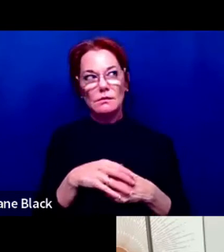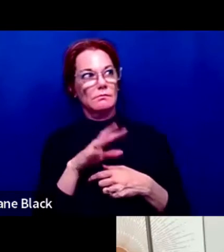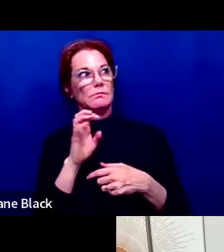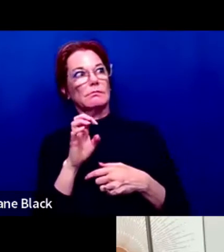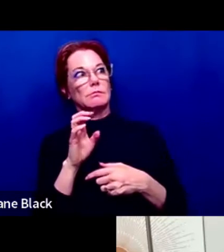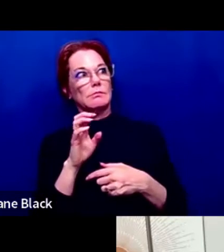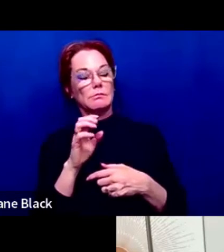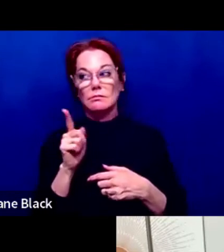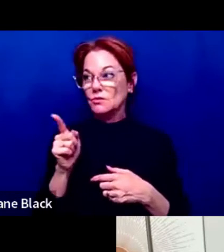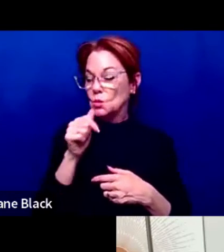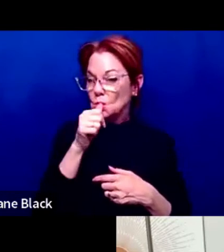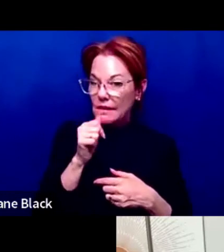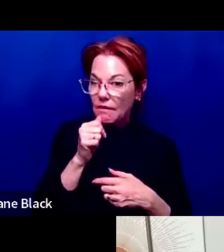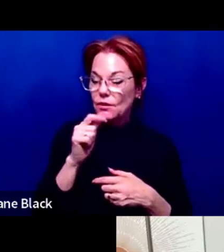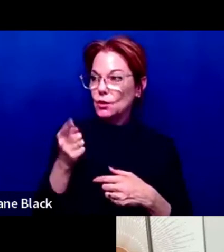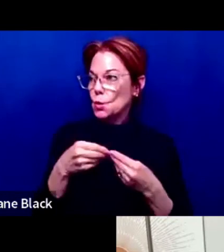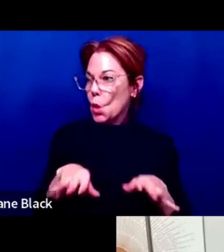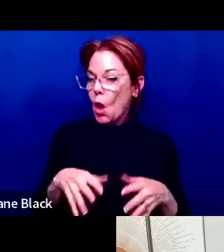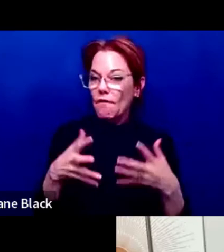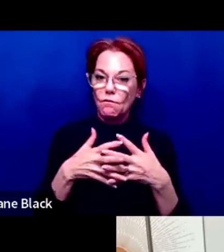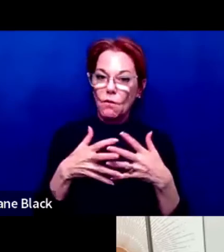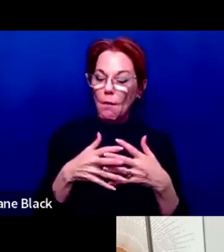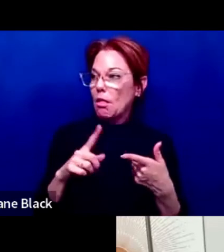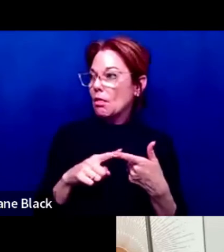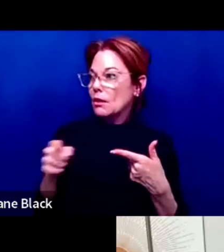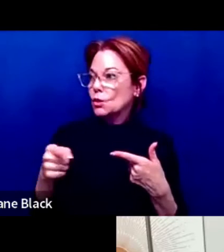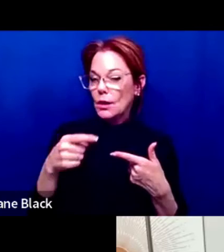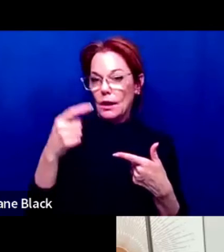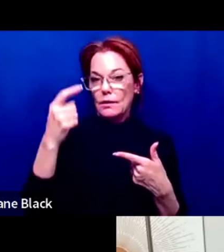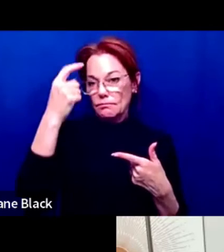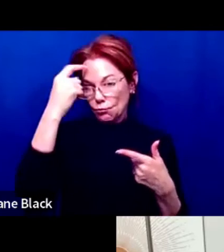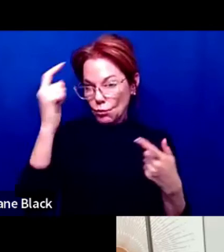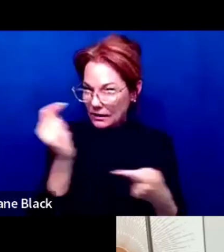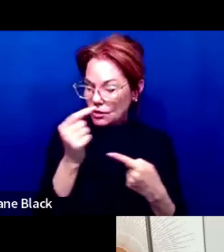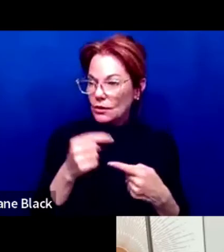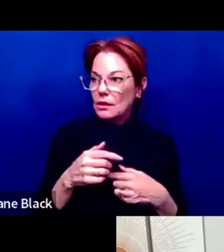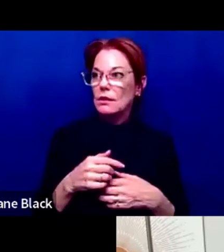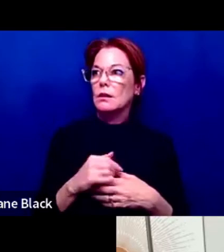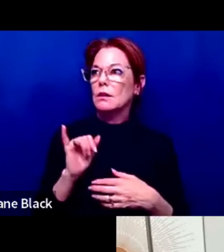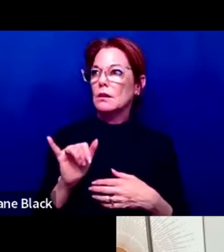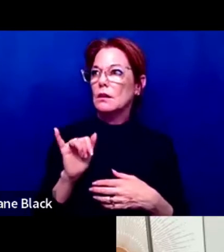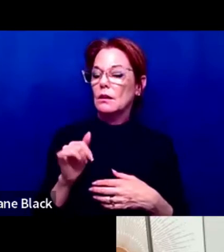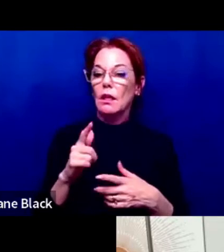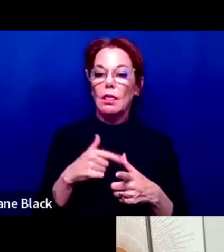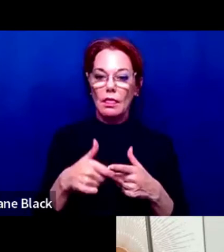lost something that I've worked for my entire life. So eventually, I sought out some help from the Brain Injury